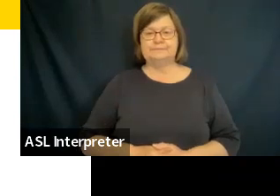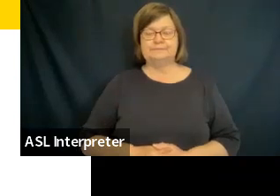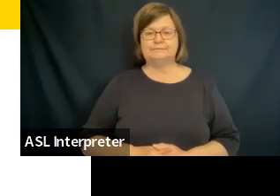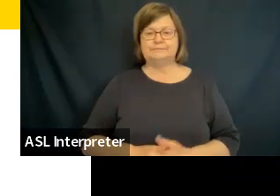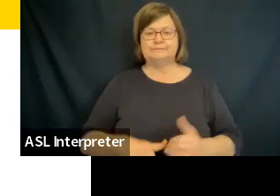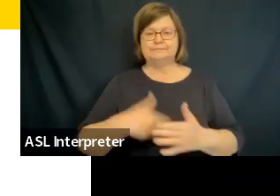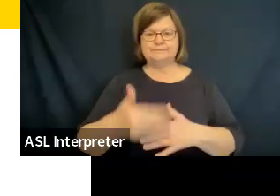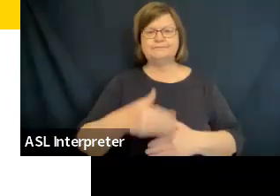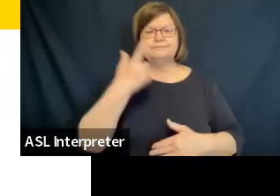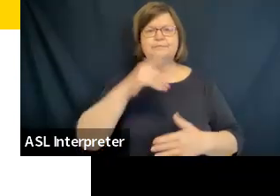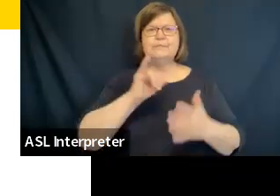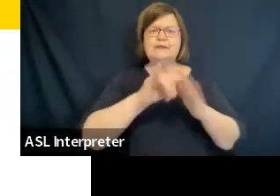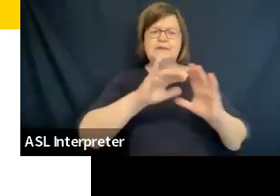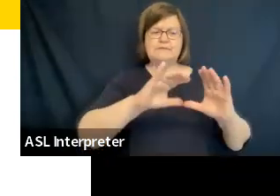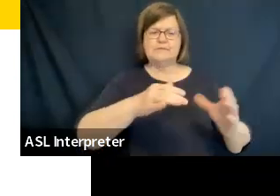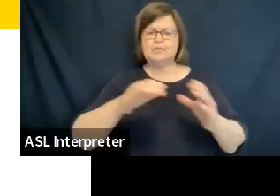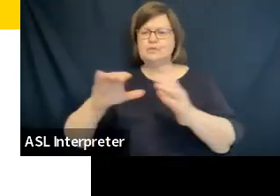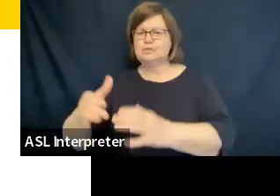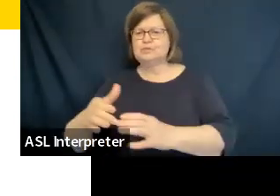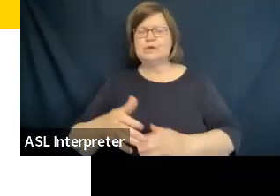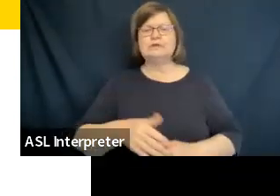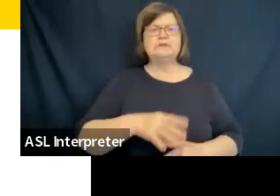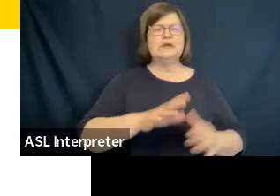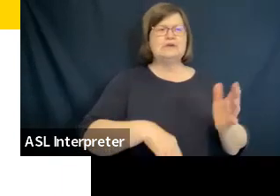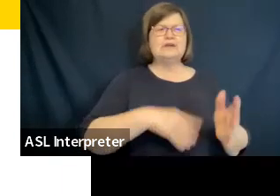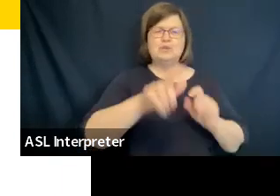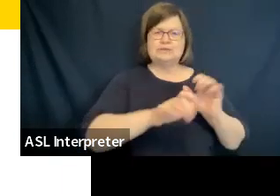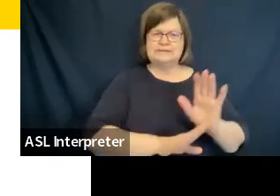For the focus groups, questions were specifically developed based on findings from if literature